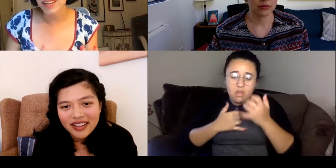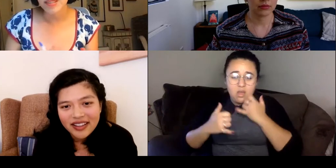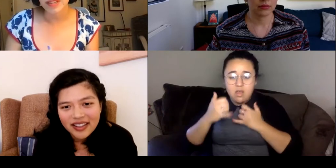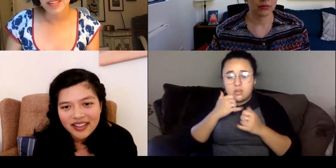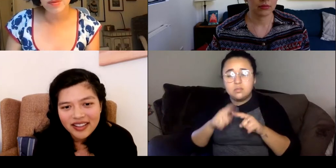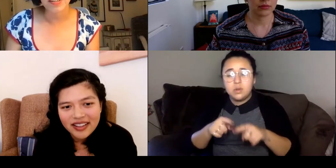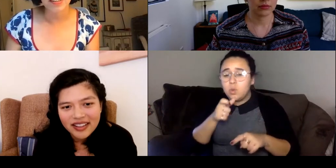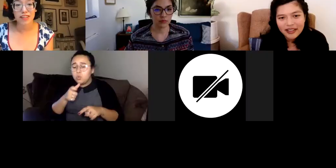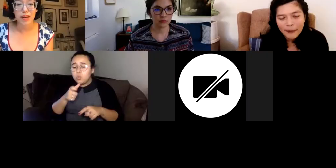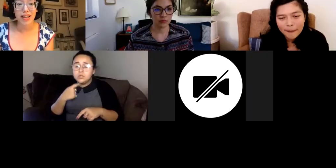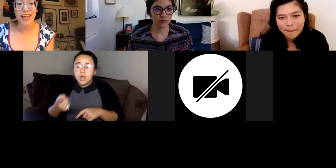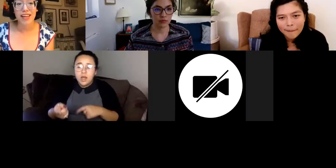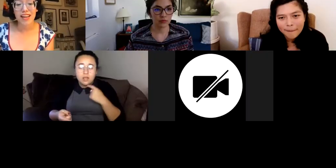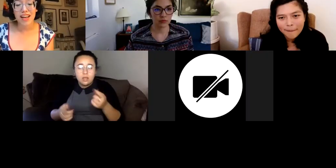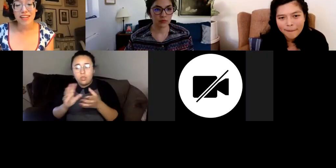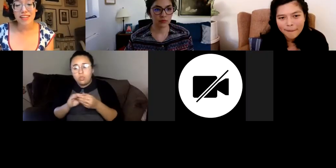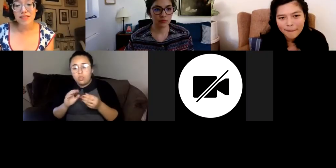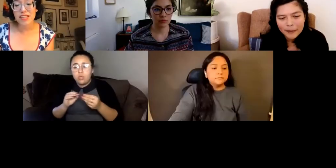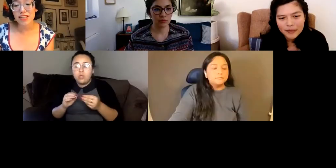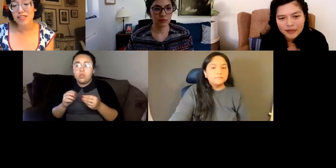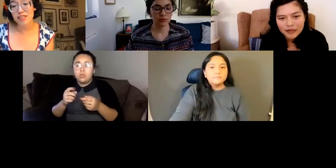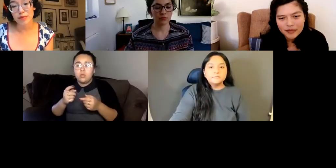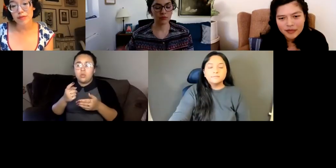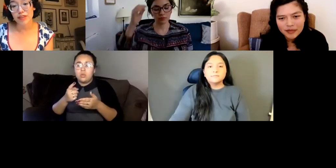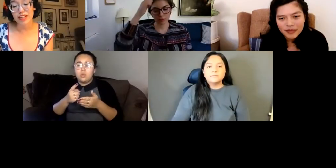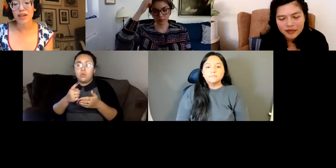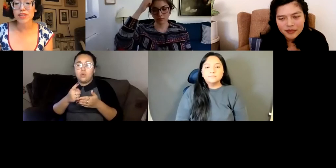that experience was colored by, and I'd love to hear just a little bit about like how did